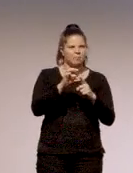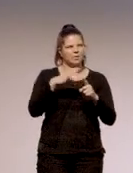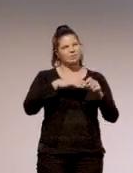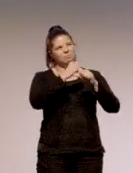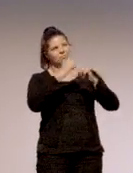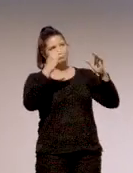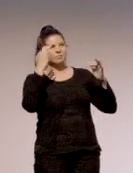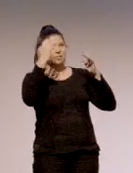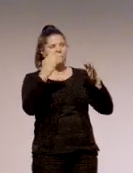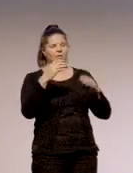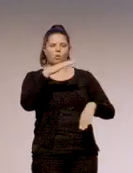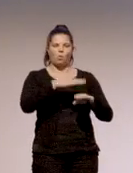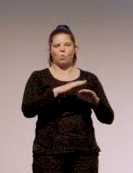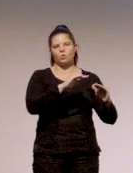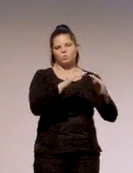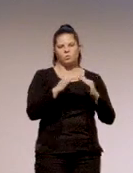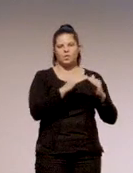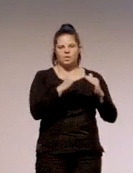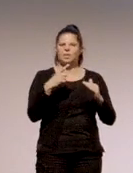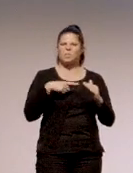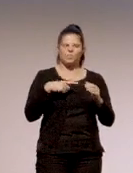That's why we created the online accessibility toolkit.